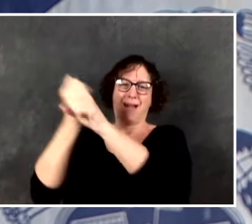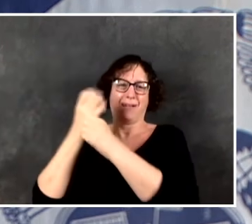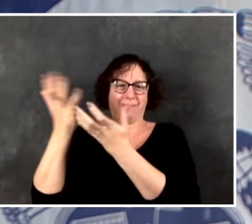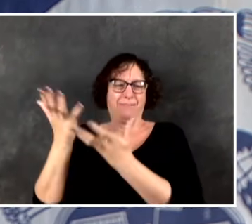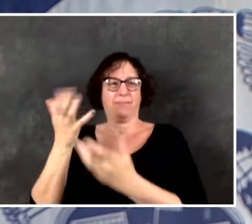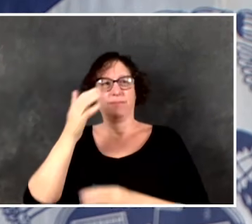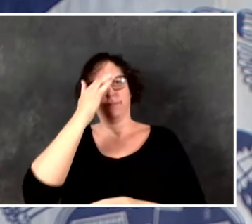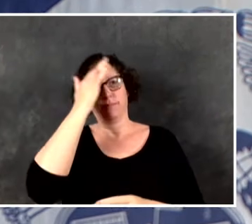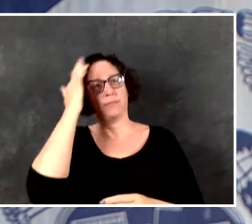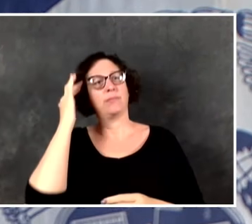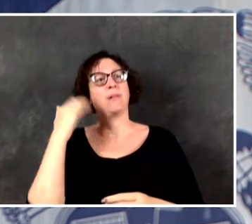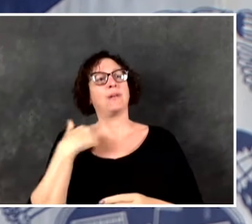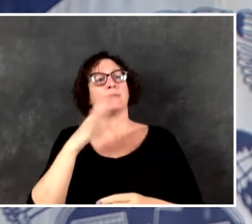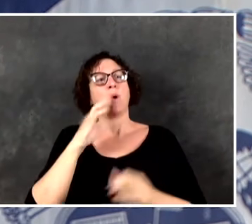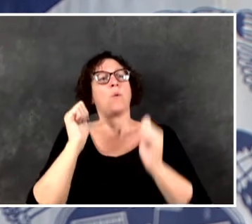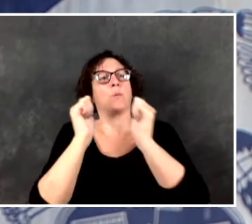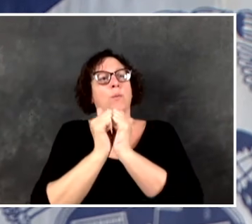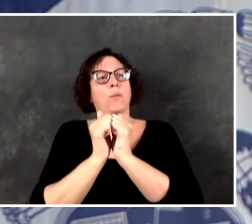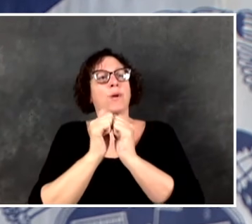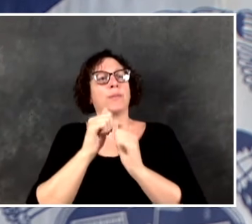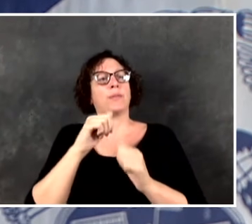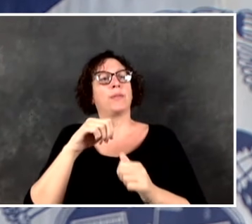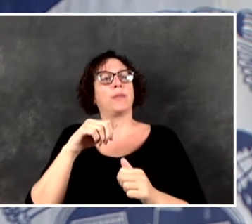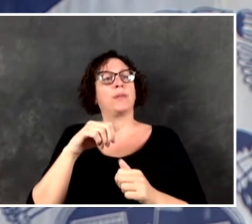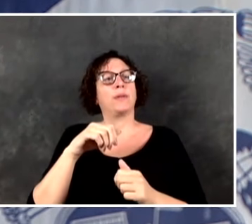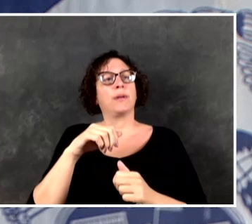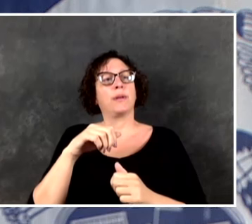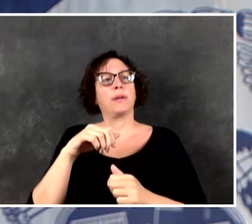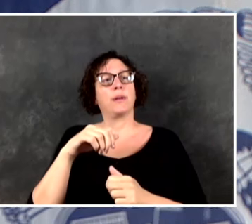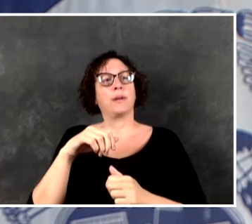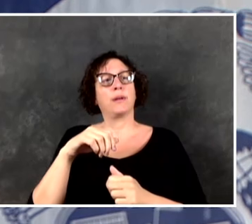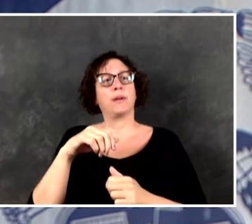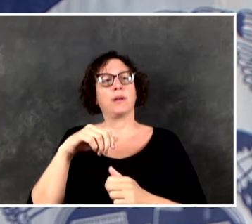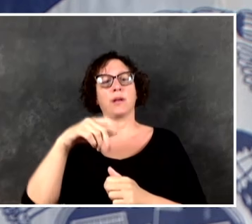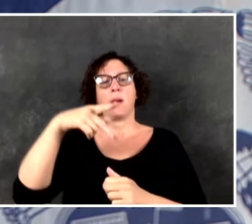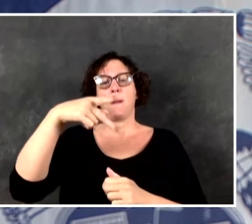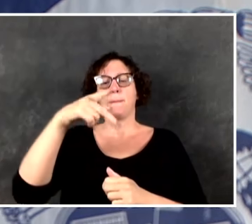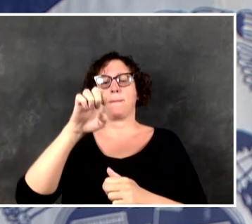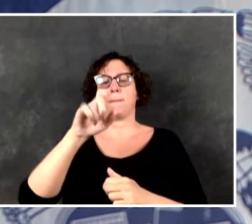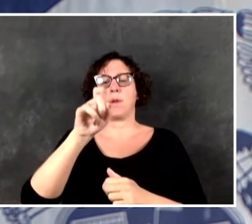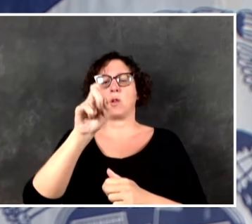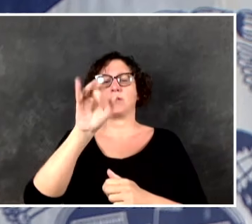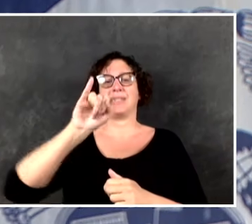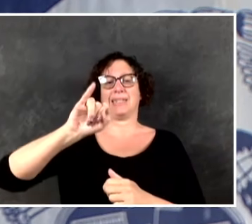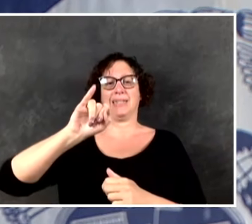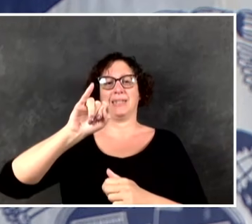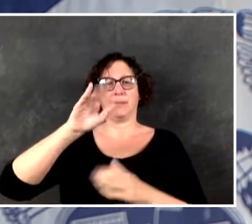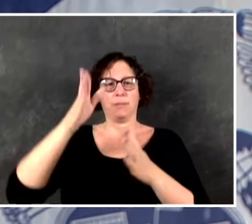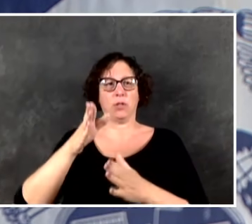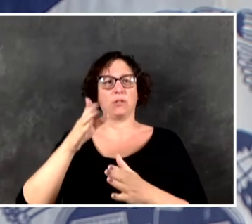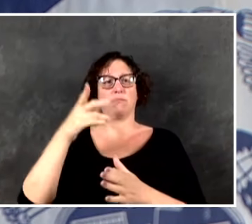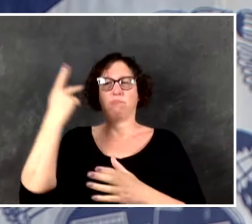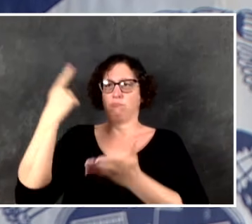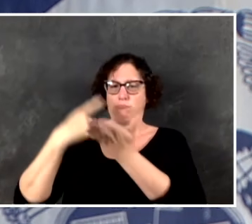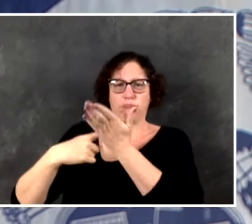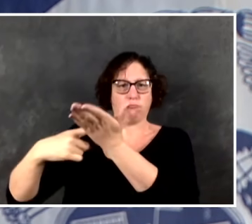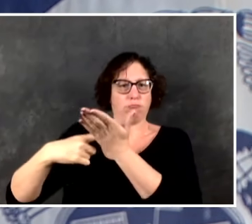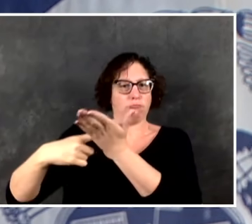PELOSI. I HAVE SPOKEN TO HER AND HAVE A LOT OF CONFIDENCE THAT SHE'S DOING THE RIGHT THING FOR NEW YORKERS